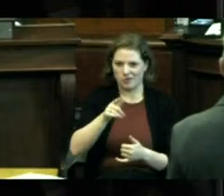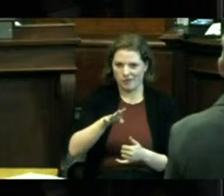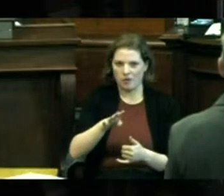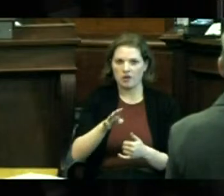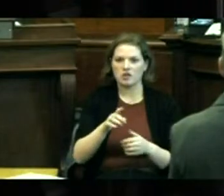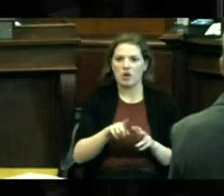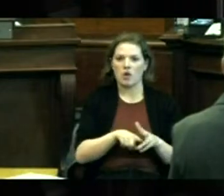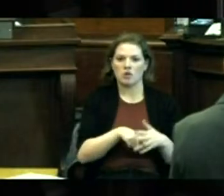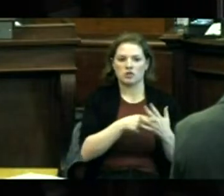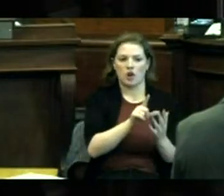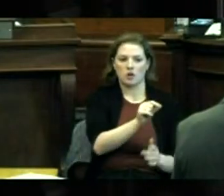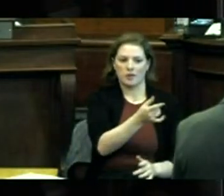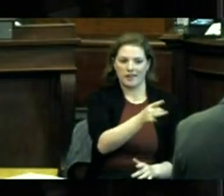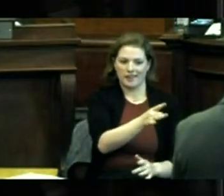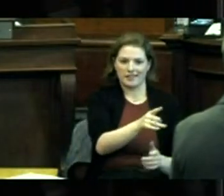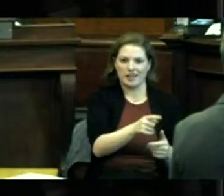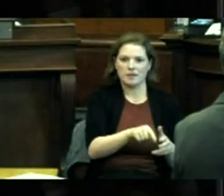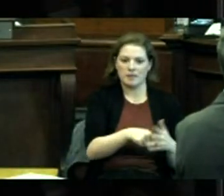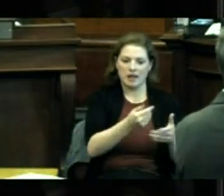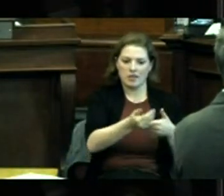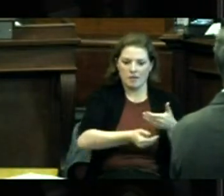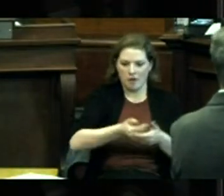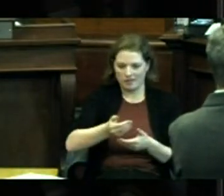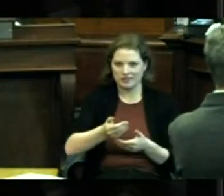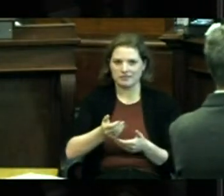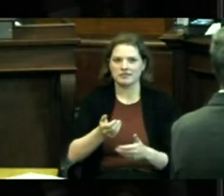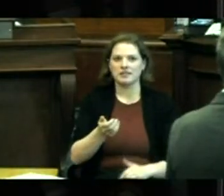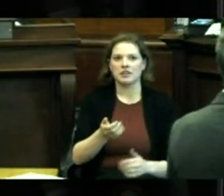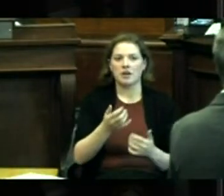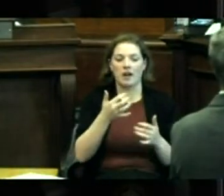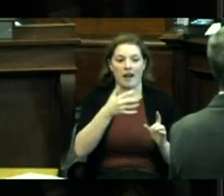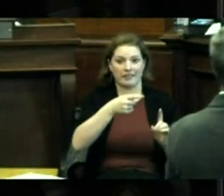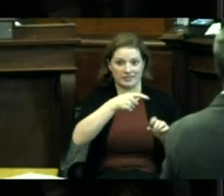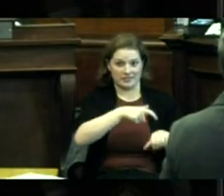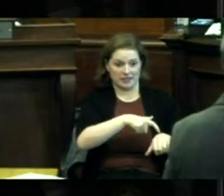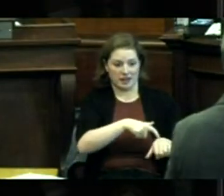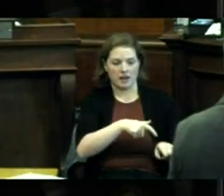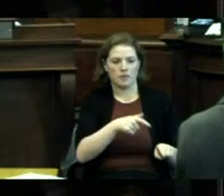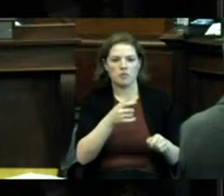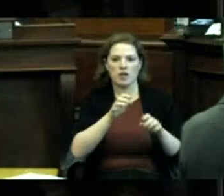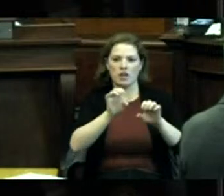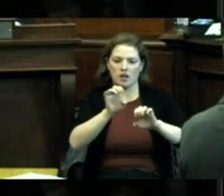by right about now, 2024, late